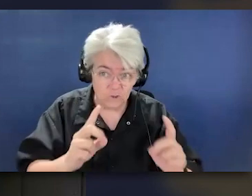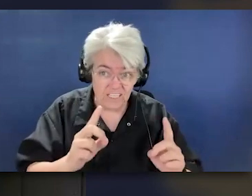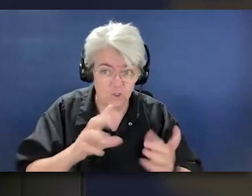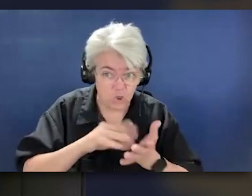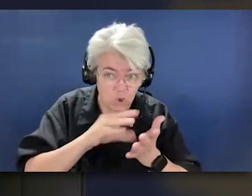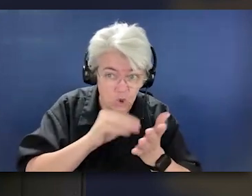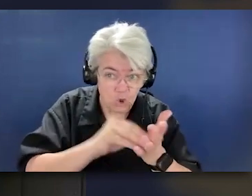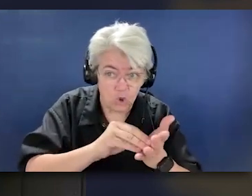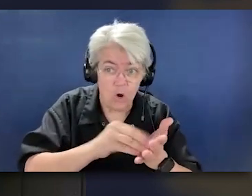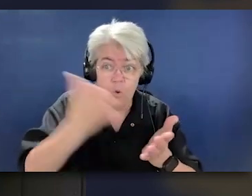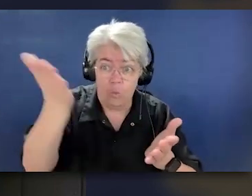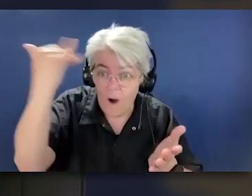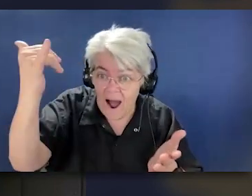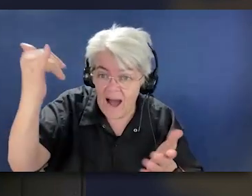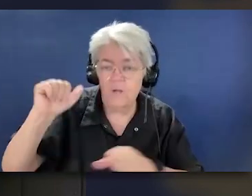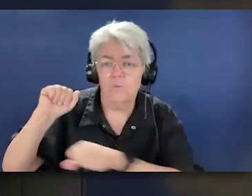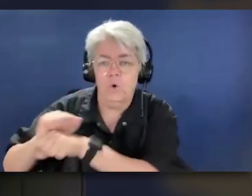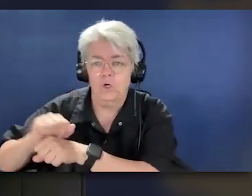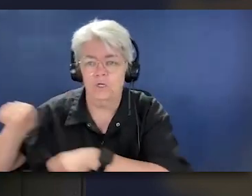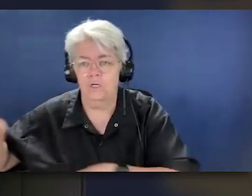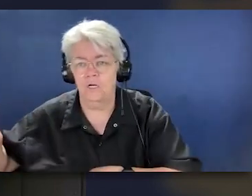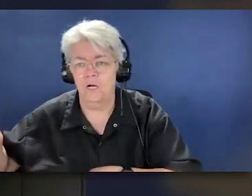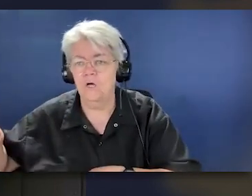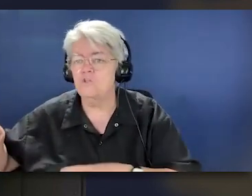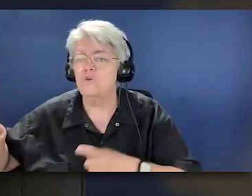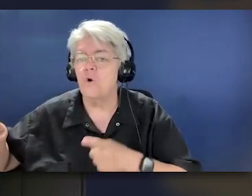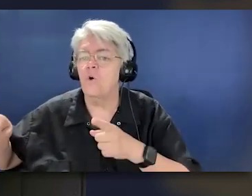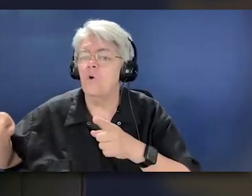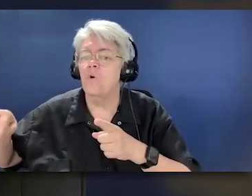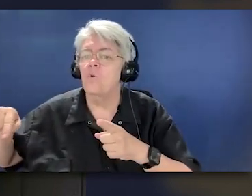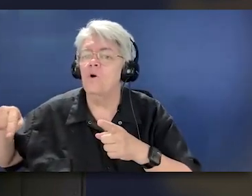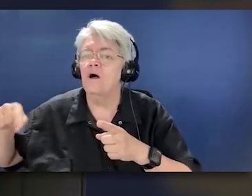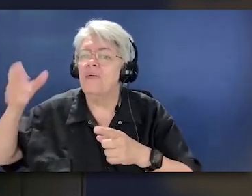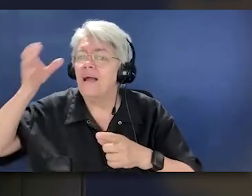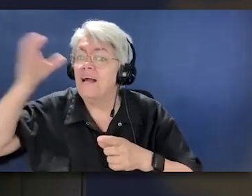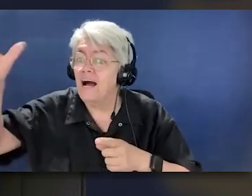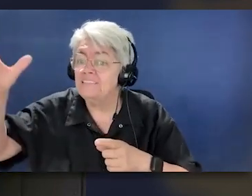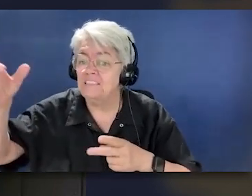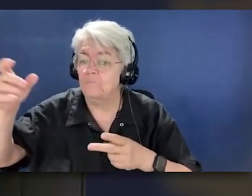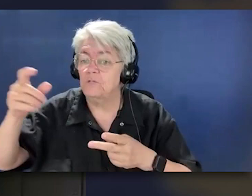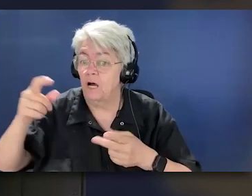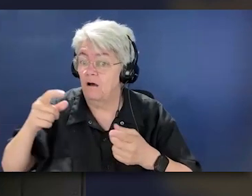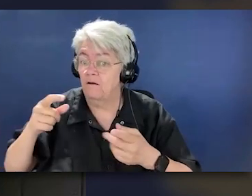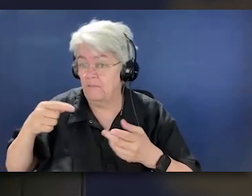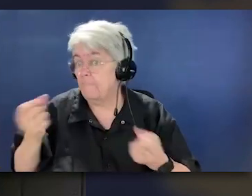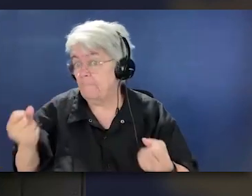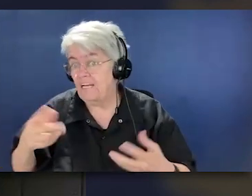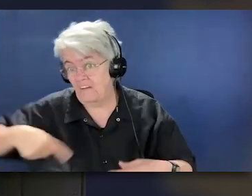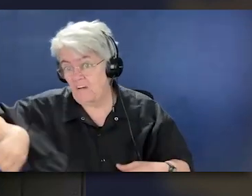right? And so we’ve lost that lever that we had, that many of us were educated under,